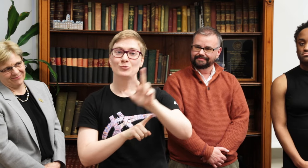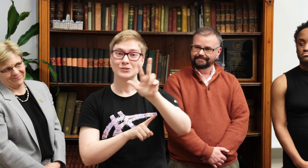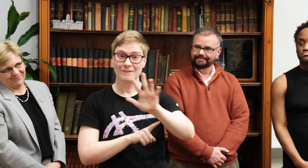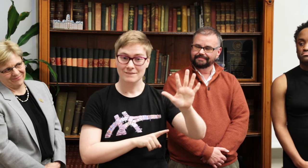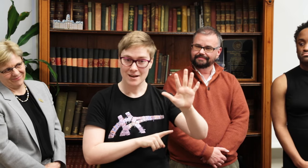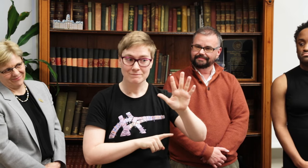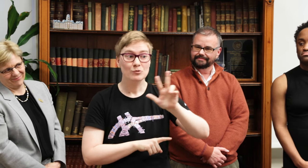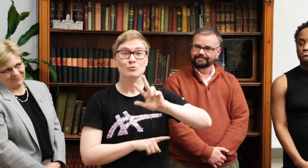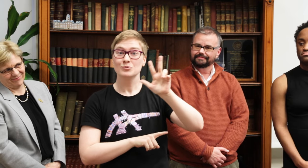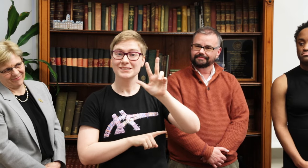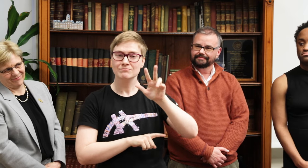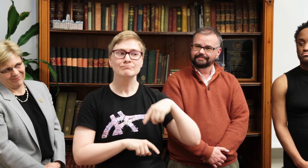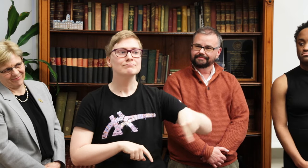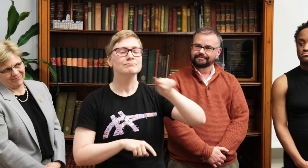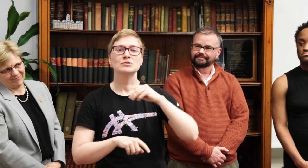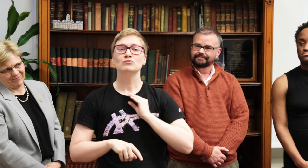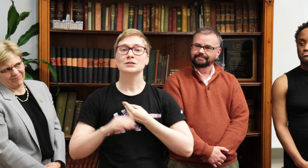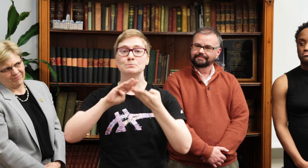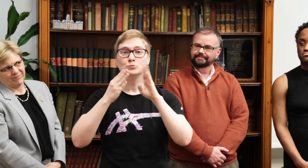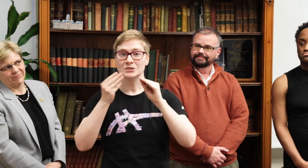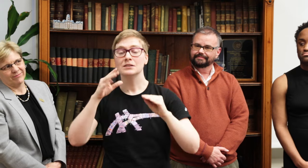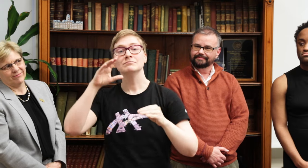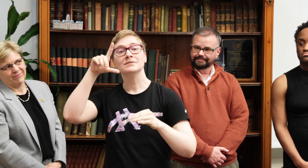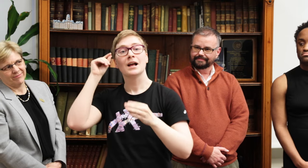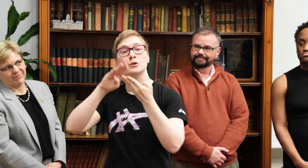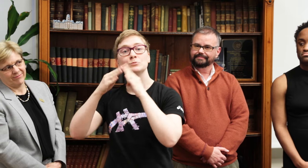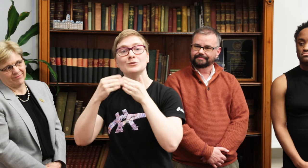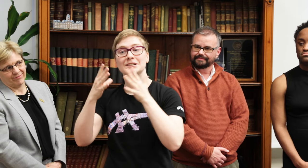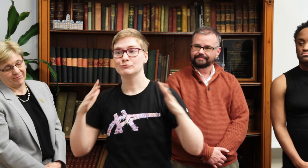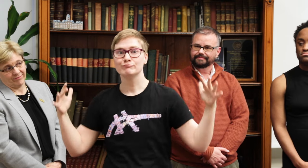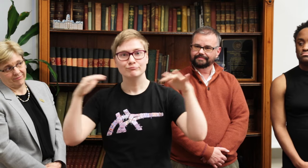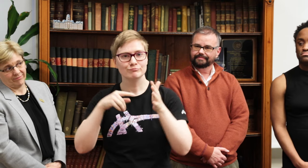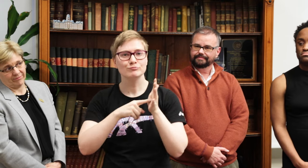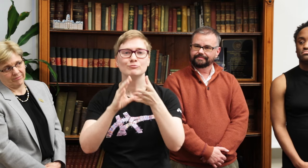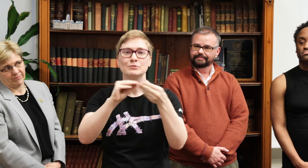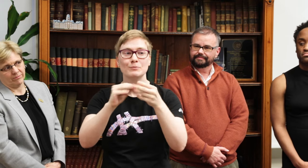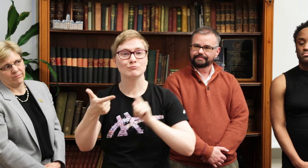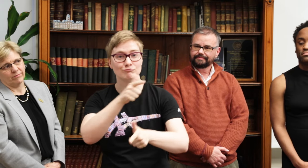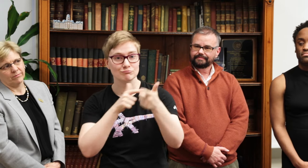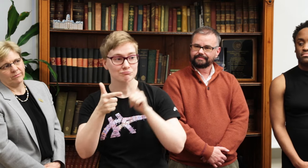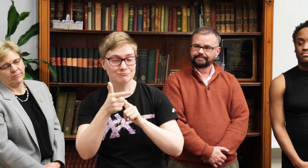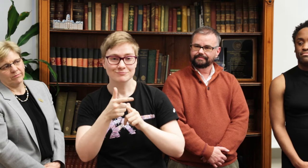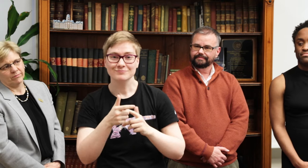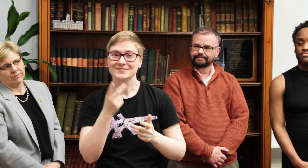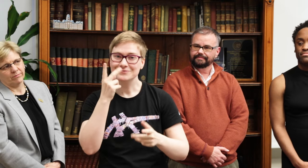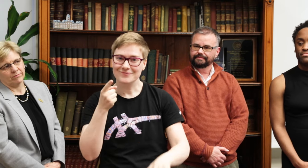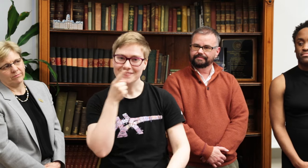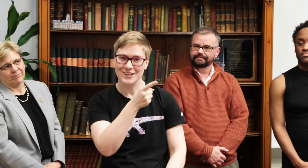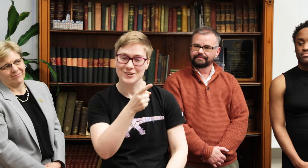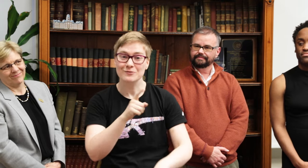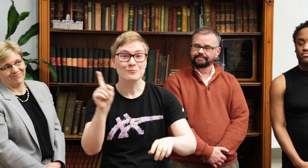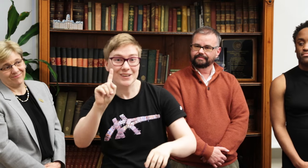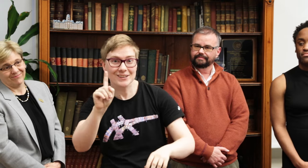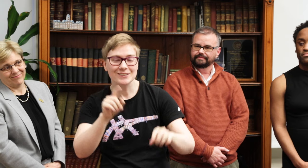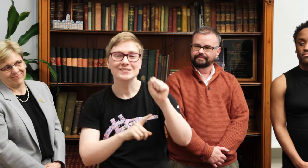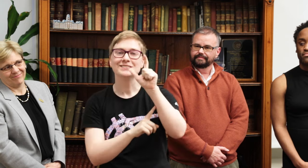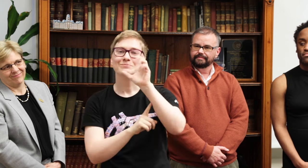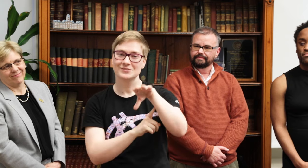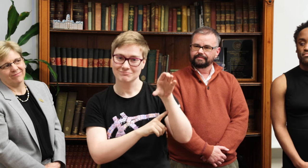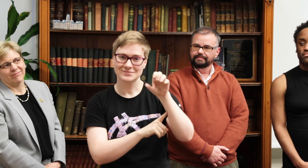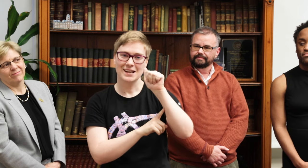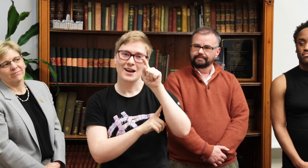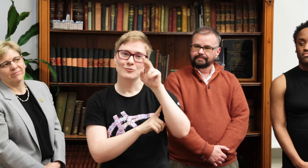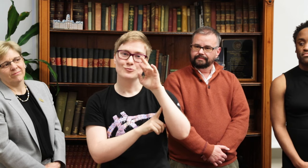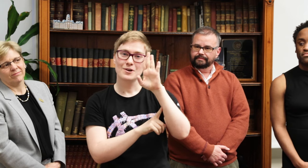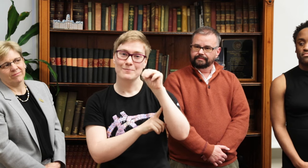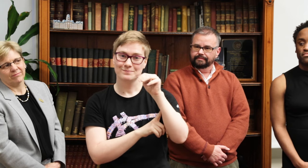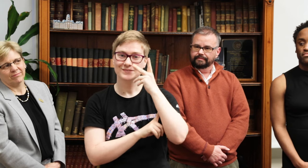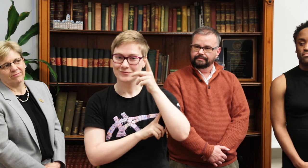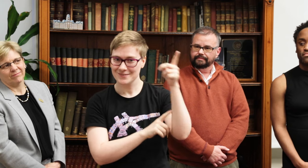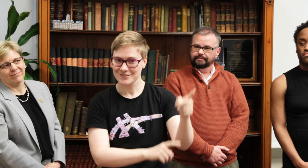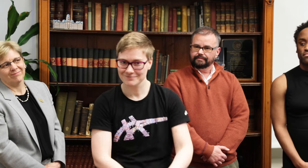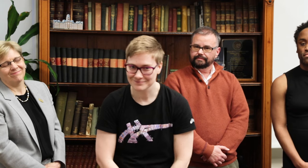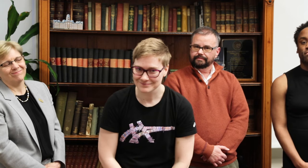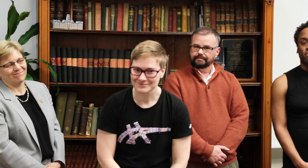This event is from 3-5 pm at the SLCC Atrium; at 3 pm, the trans community and Gallaudet community leaders will be sharing remarks. See you there!